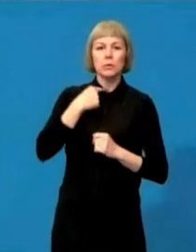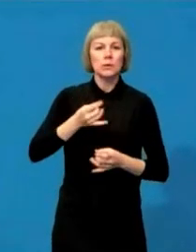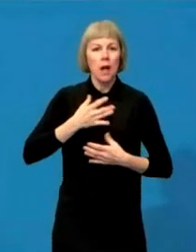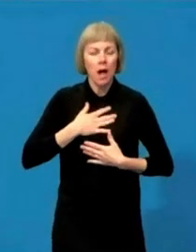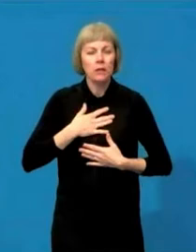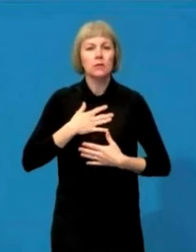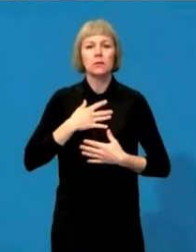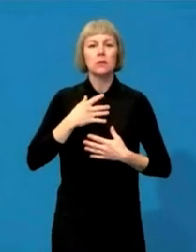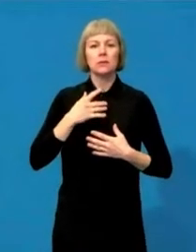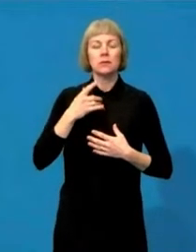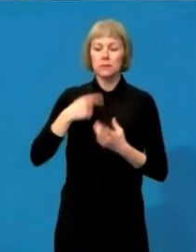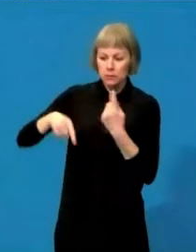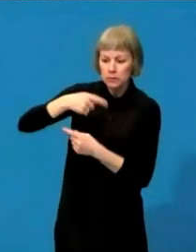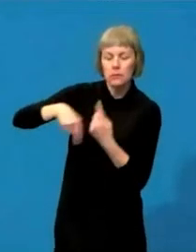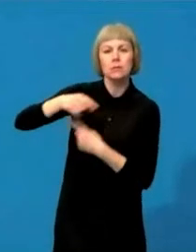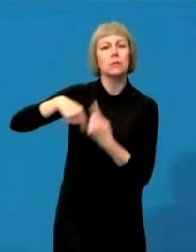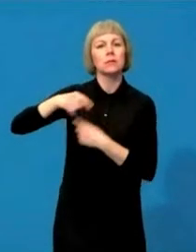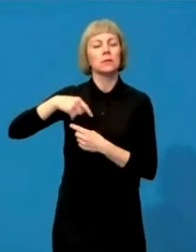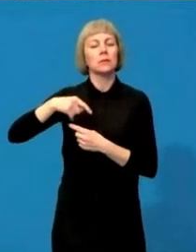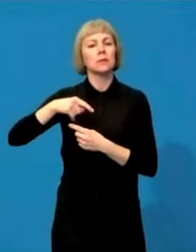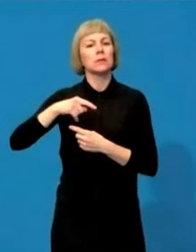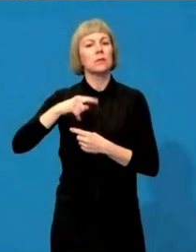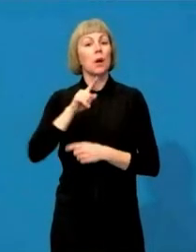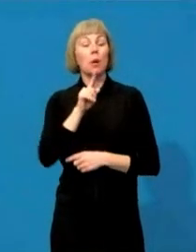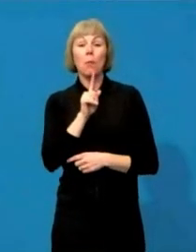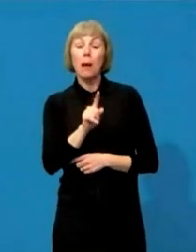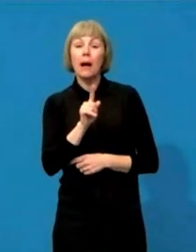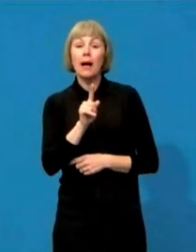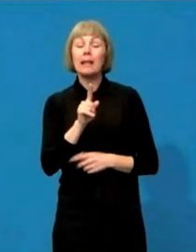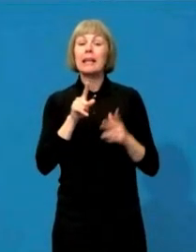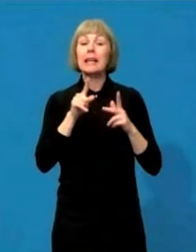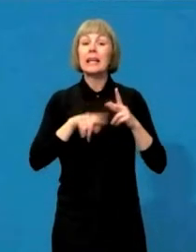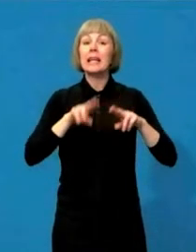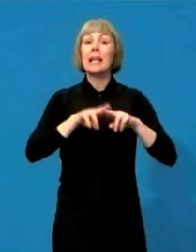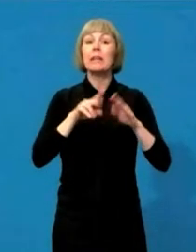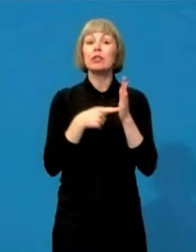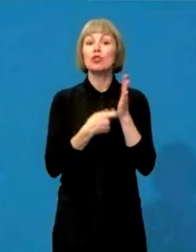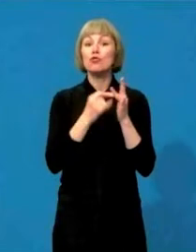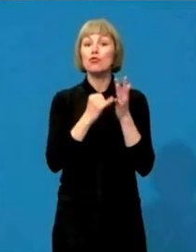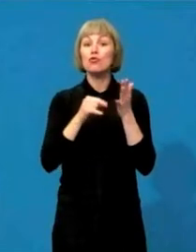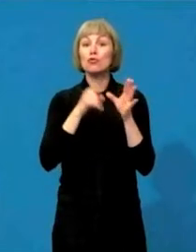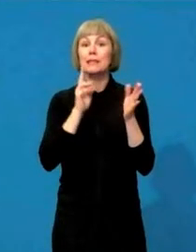Whereas, I think if we took him out of that, it would then expose him even more to the issues that he already faces.